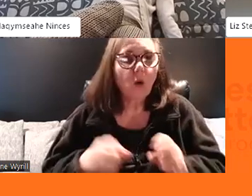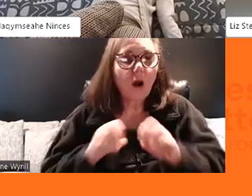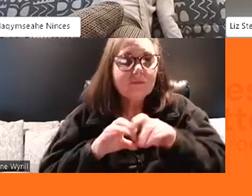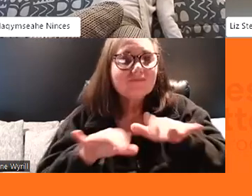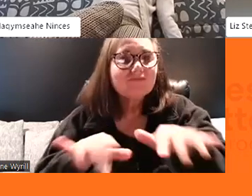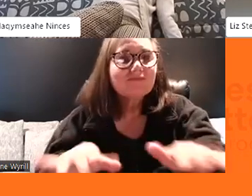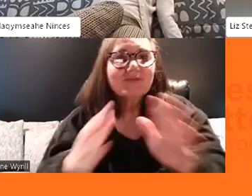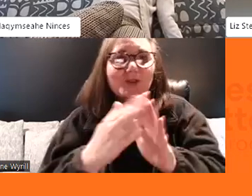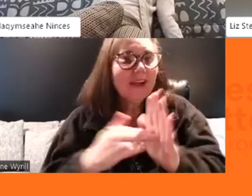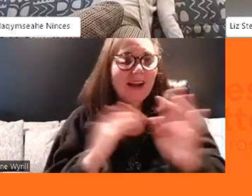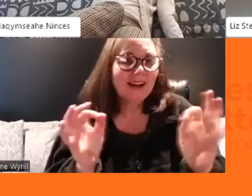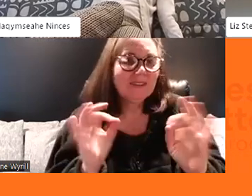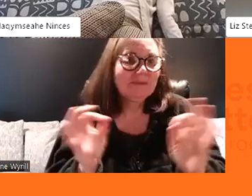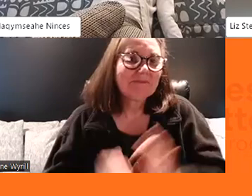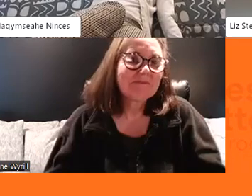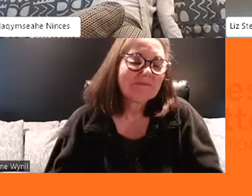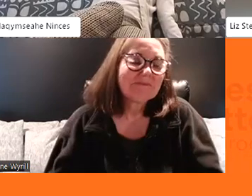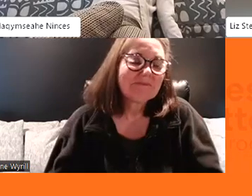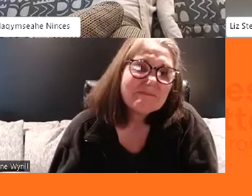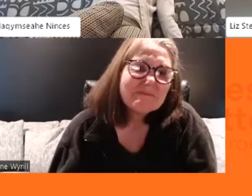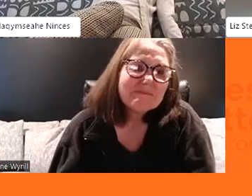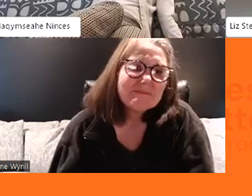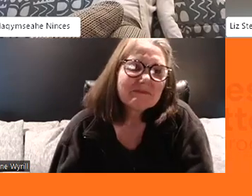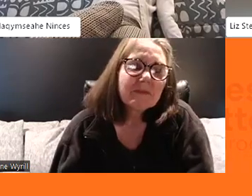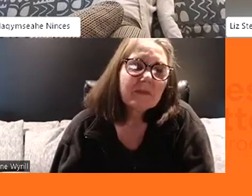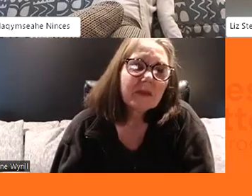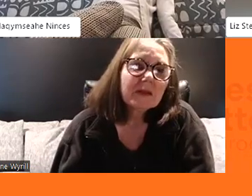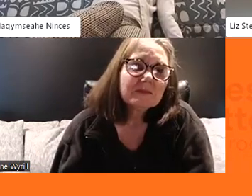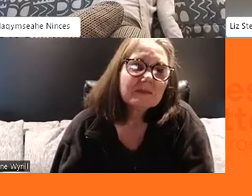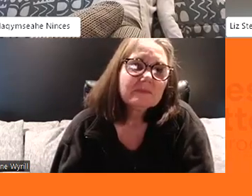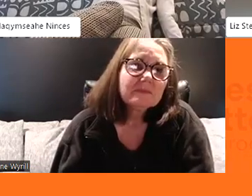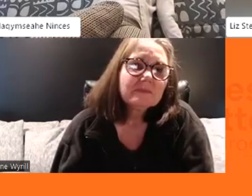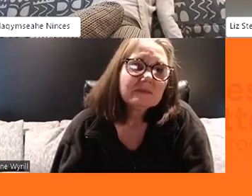not happening. So yeah, that's not filtering out to the community